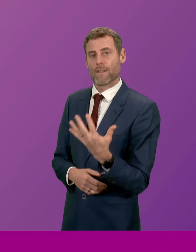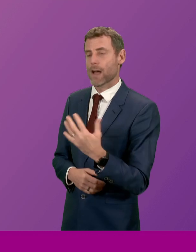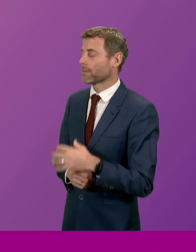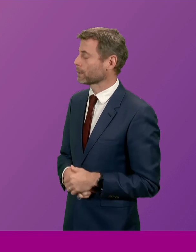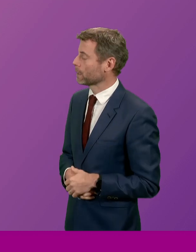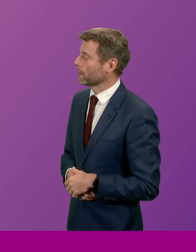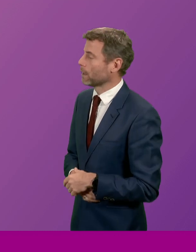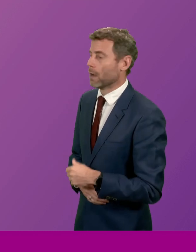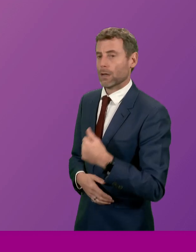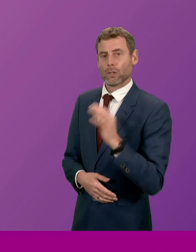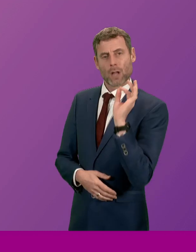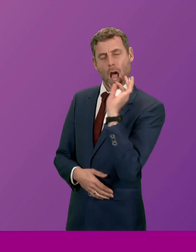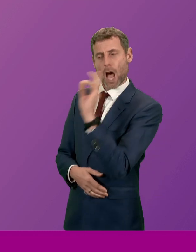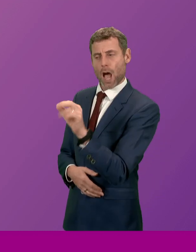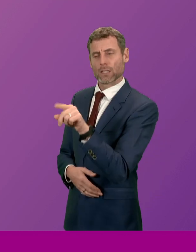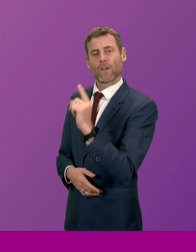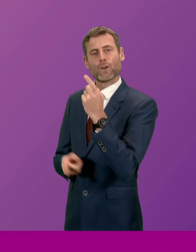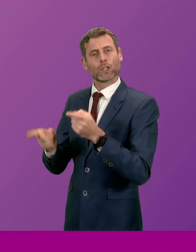To ask the First Minister whether he will provide an update on the